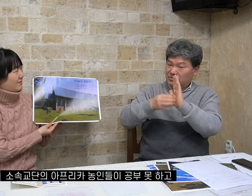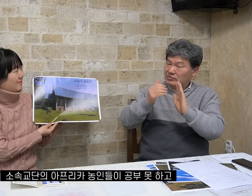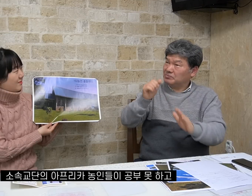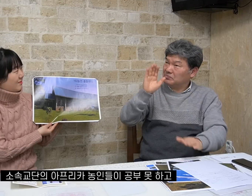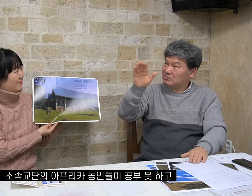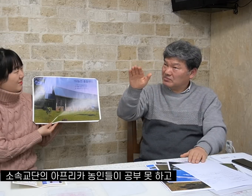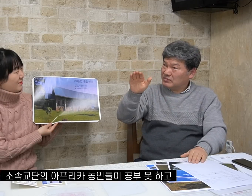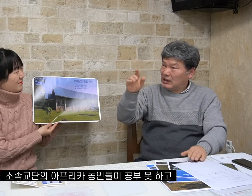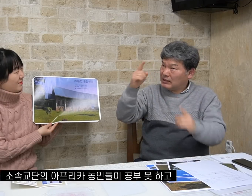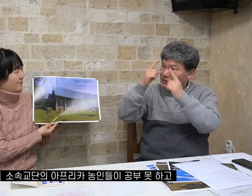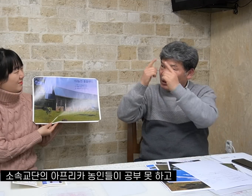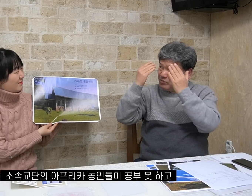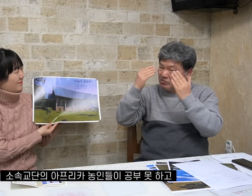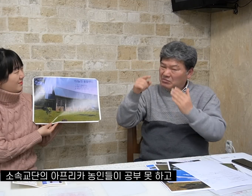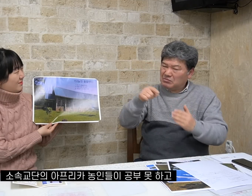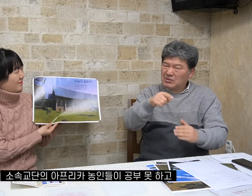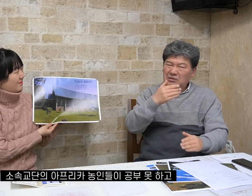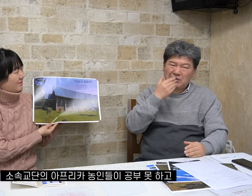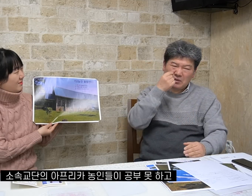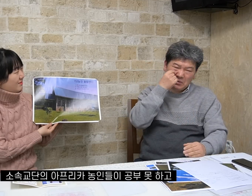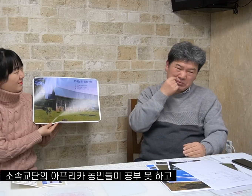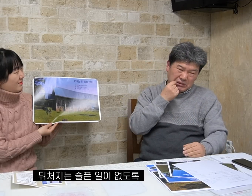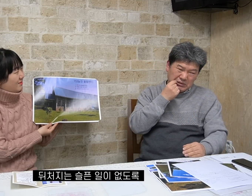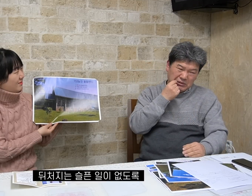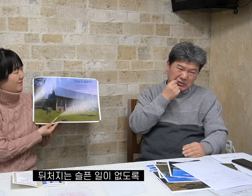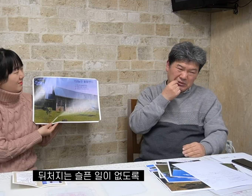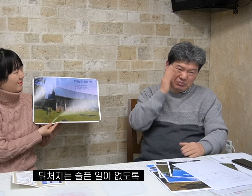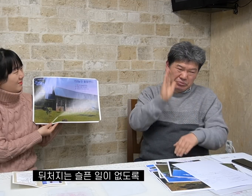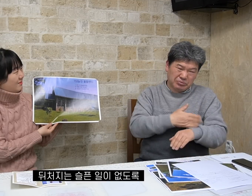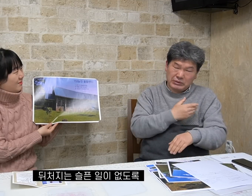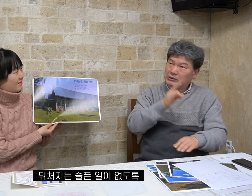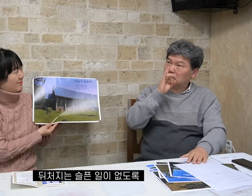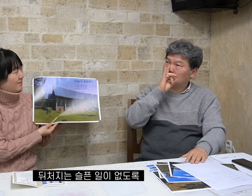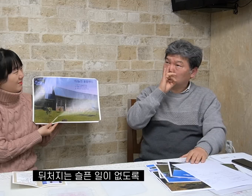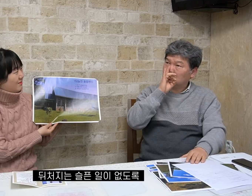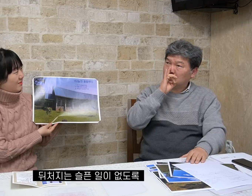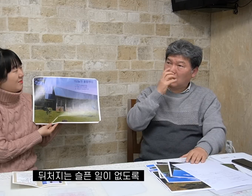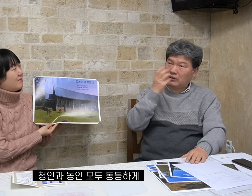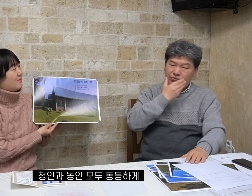I asked for an equal access to university education for both hearing and deaf people